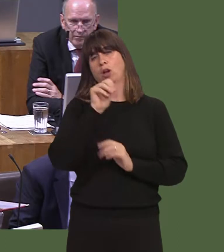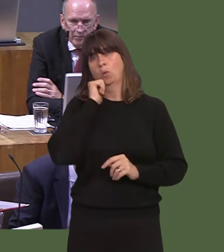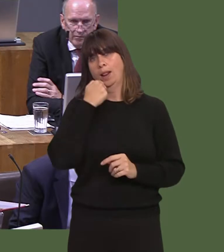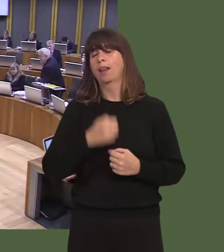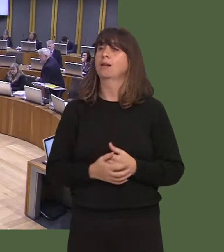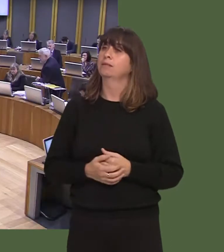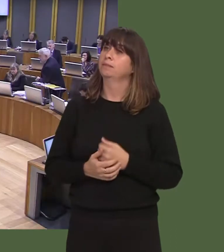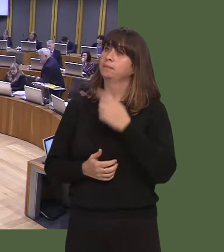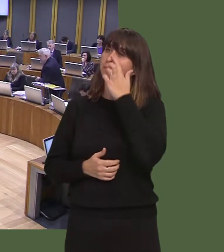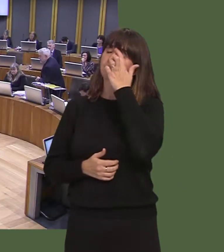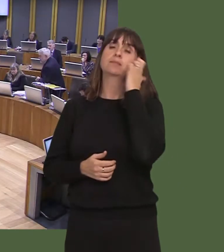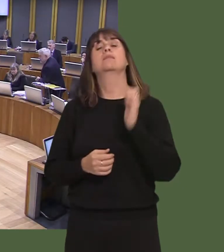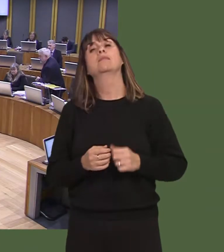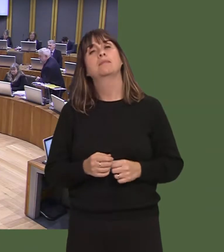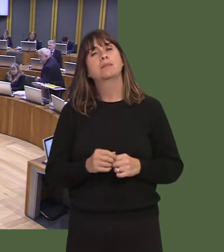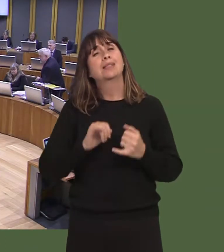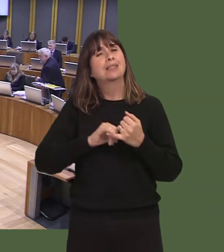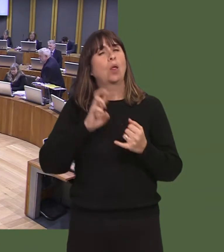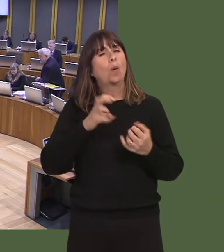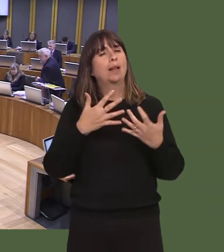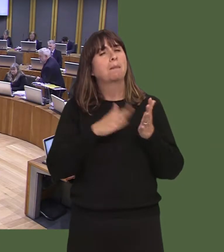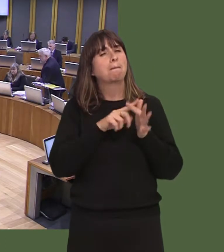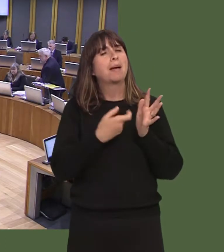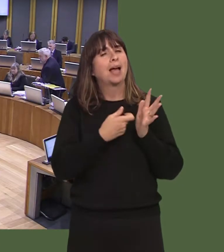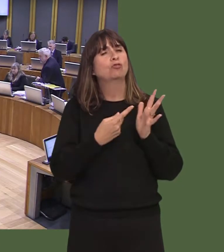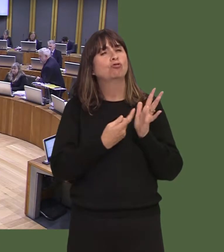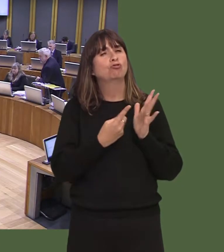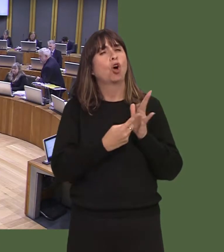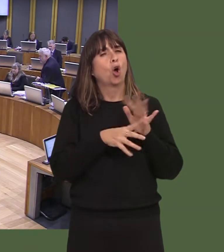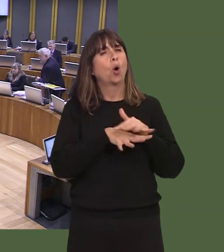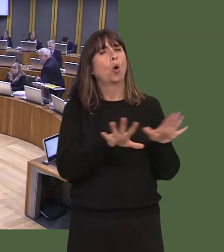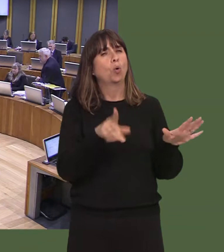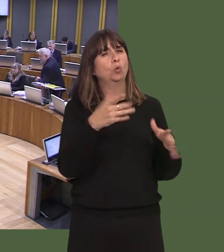I hear what you say about the south Wales metro, First Minister, but I believe there